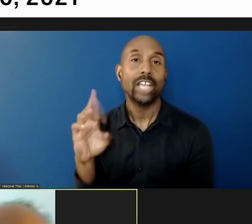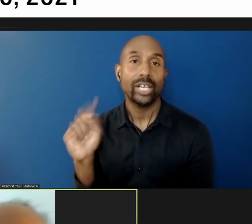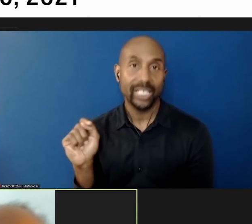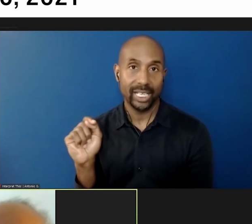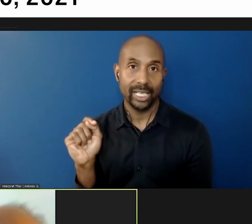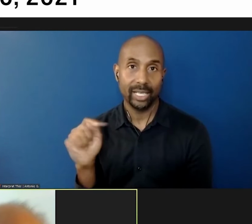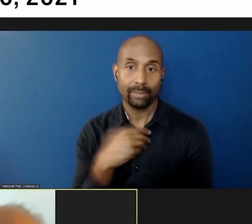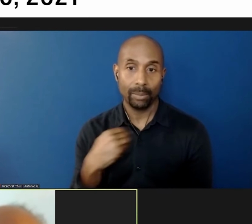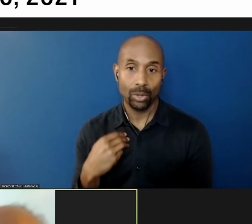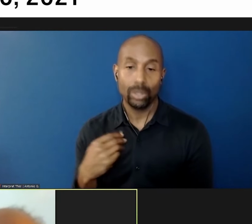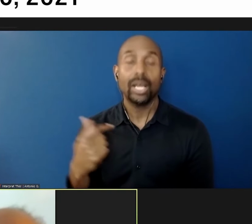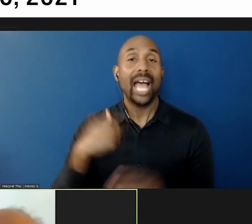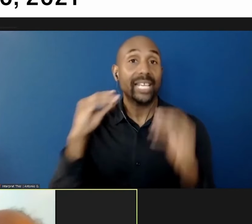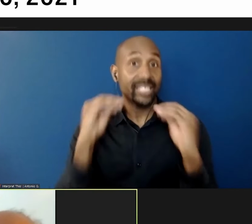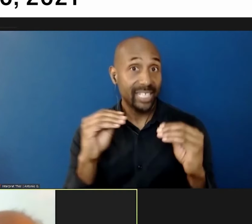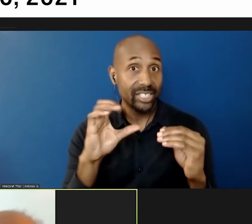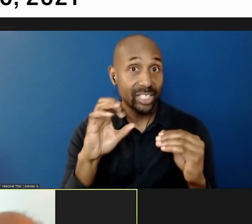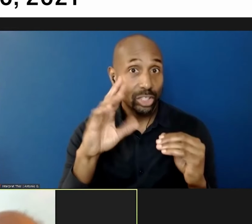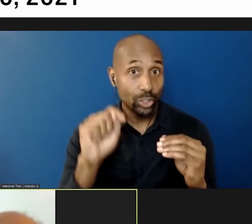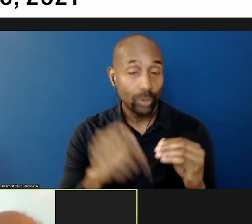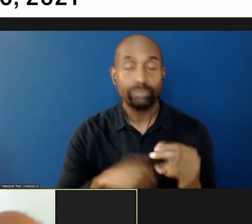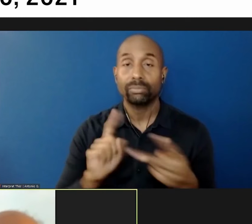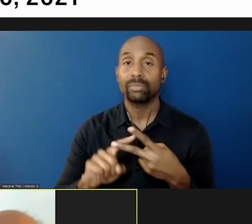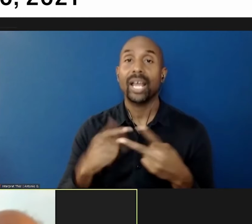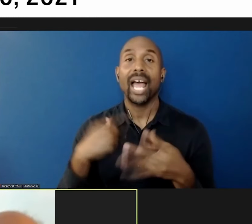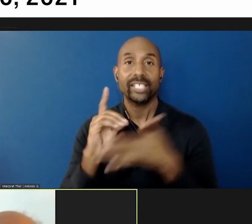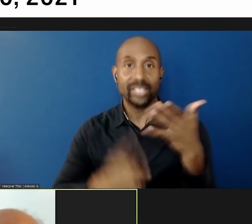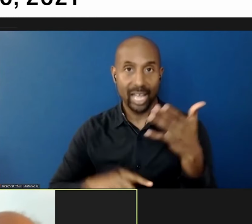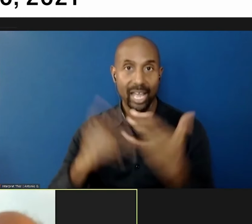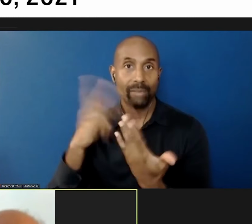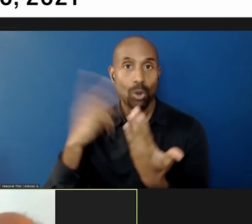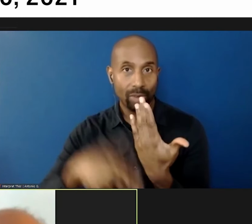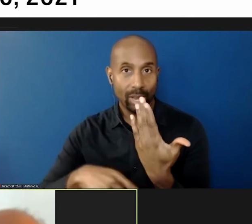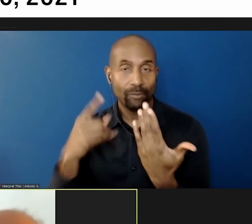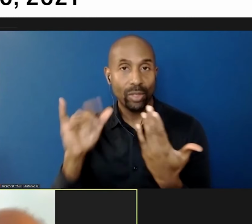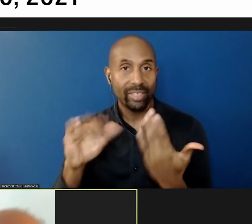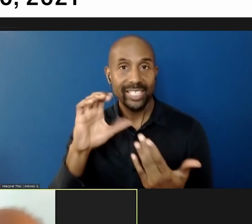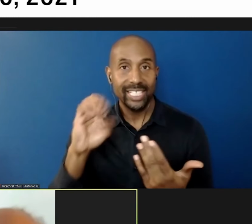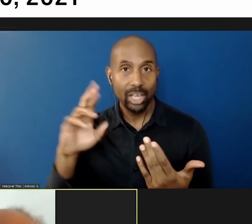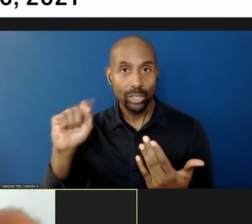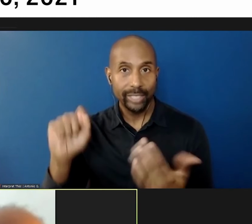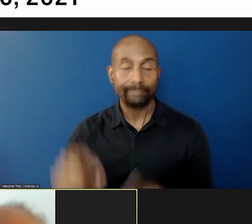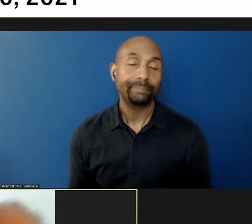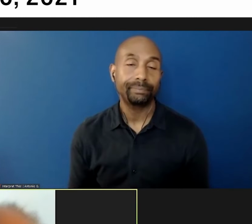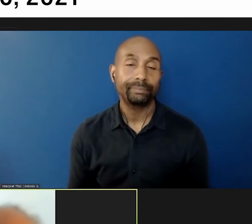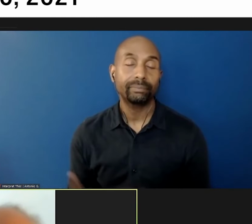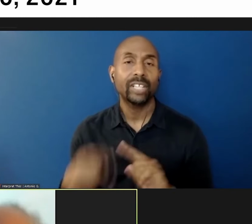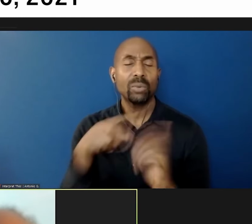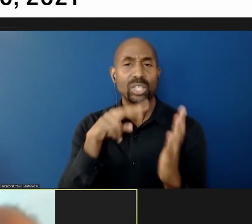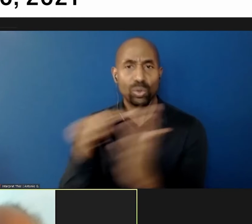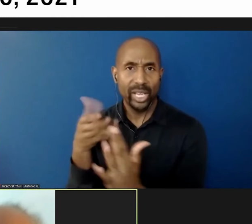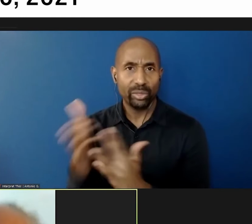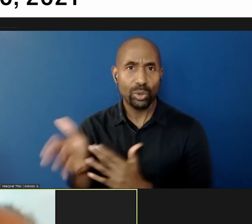I design CRT programs. When you look at training materials and you don't see people or situations